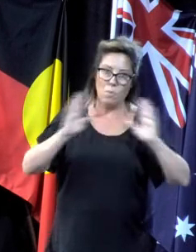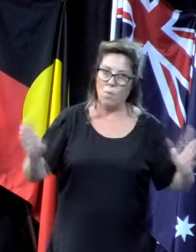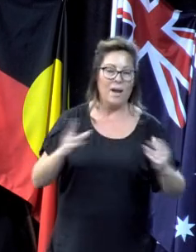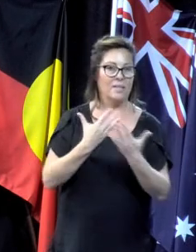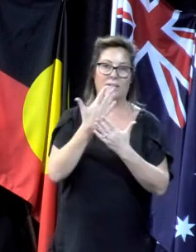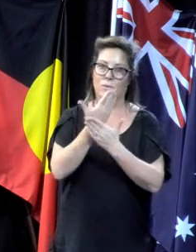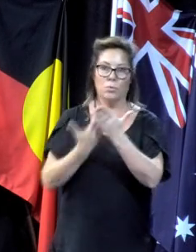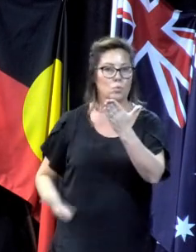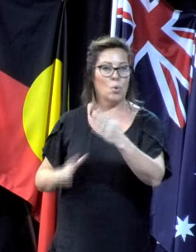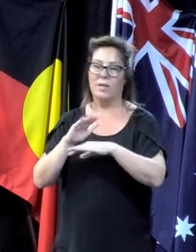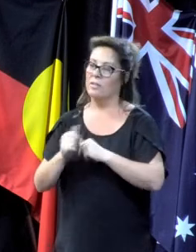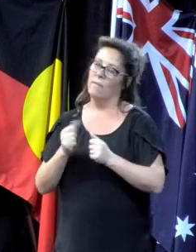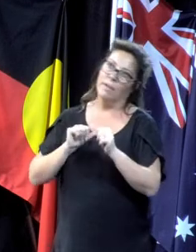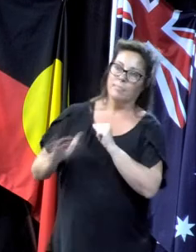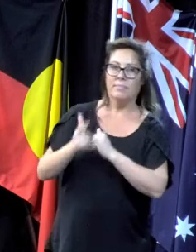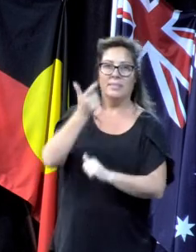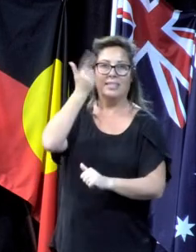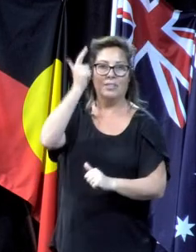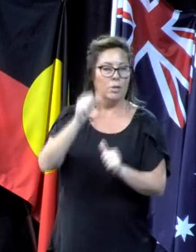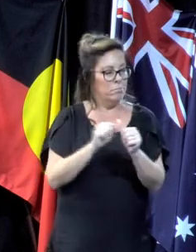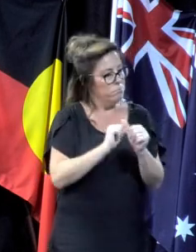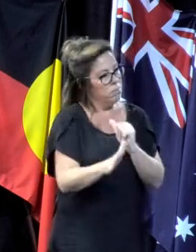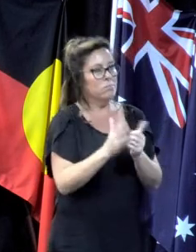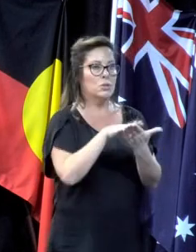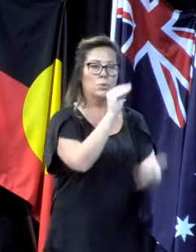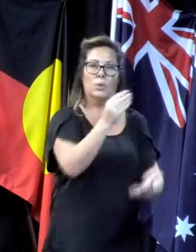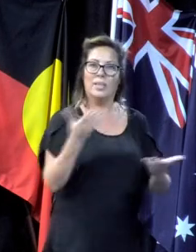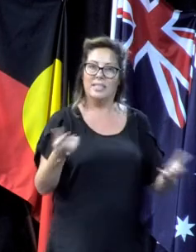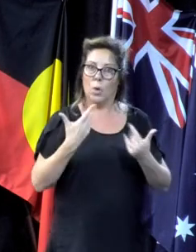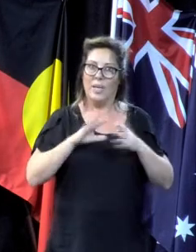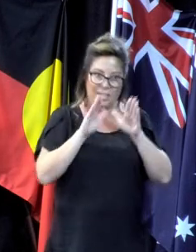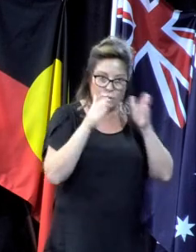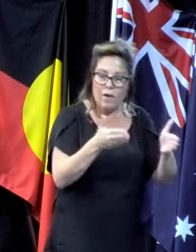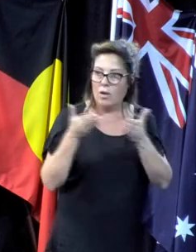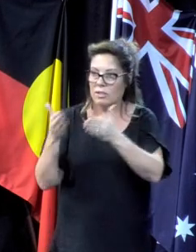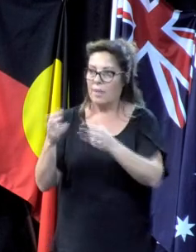We need to be highlighting those and making sure everyone can meet that high standard as well.